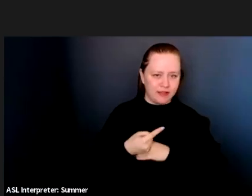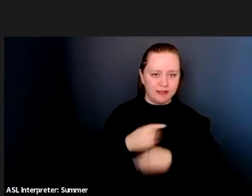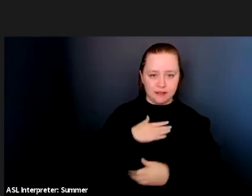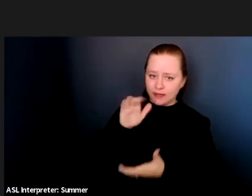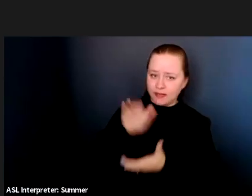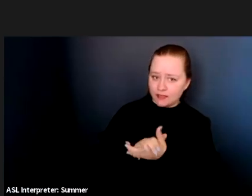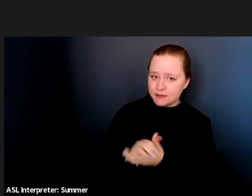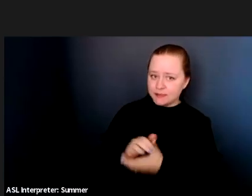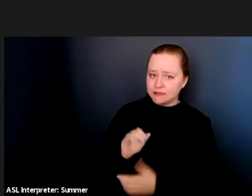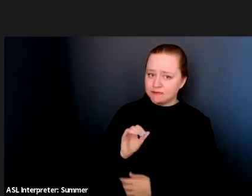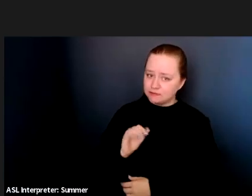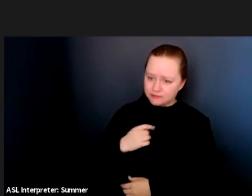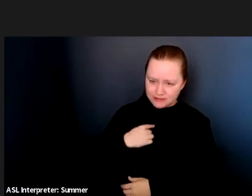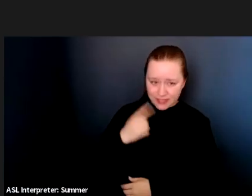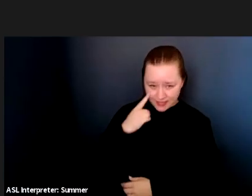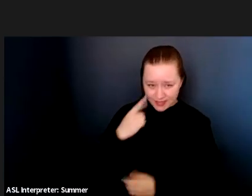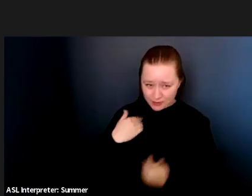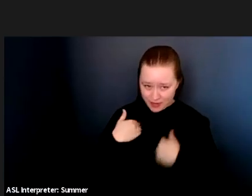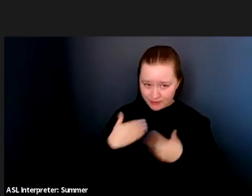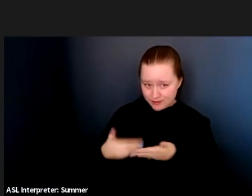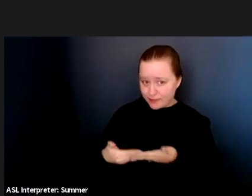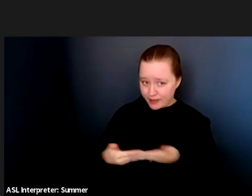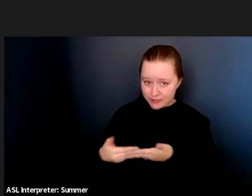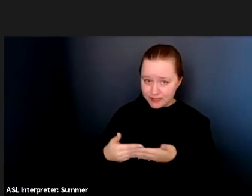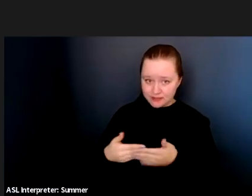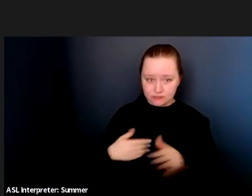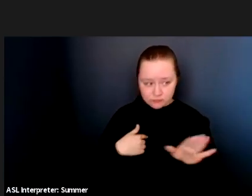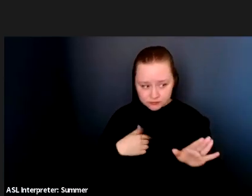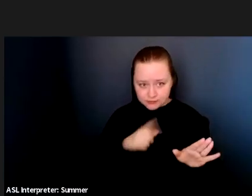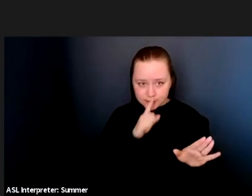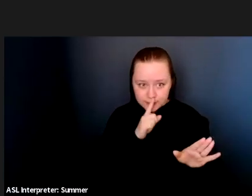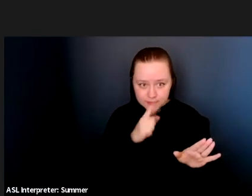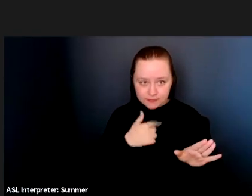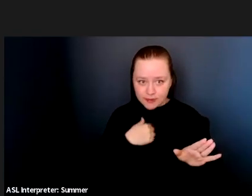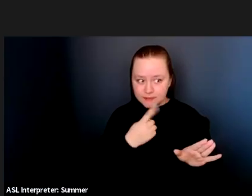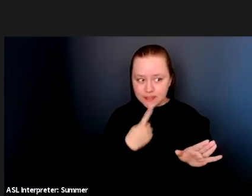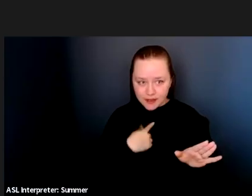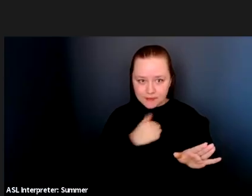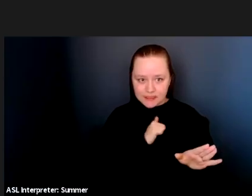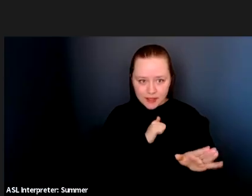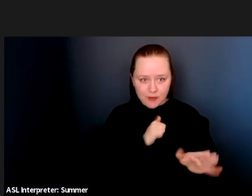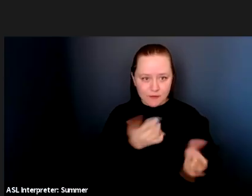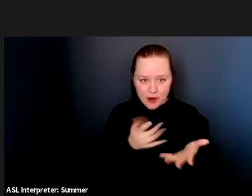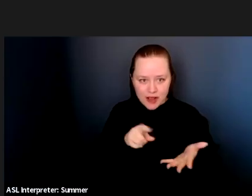I was like, be quiet. I'm telling myself what I need to do to get there.